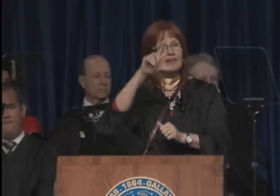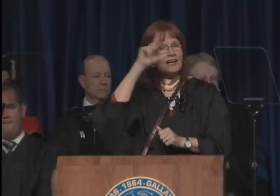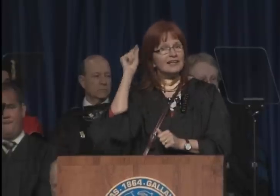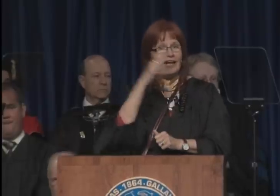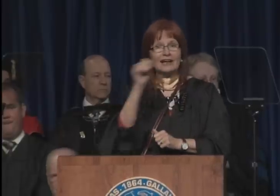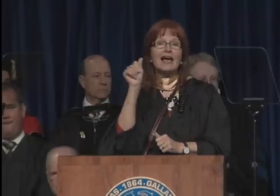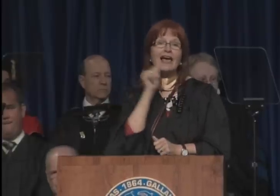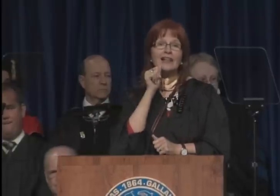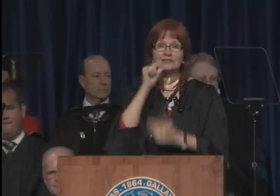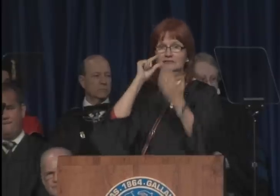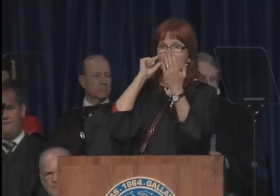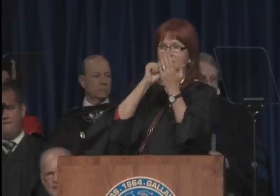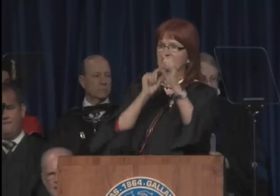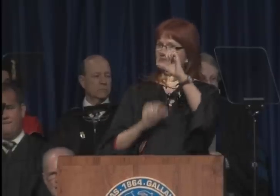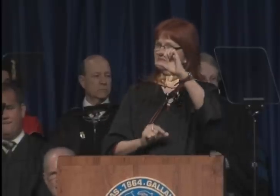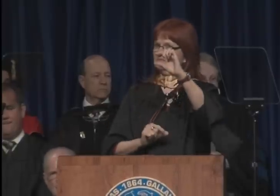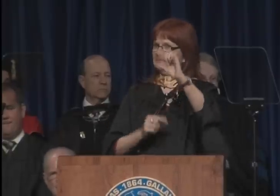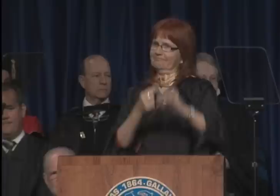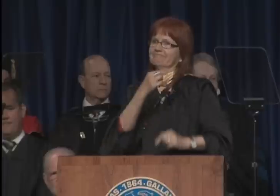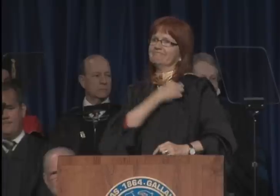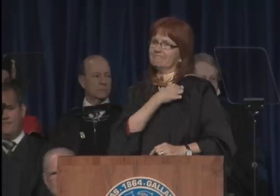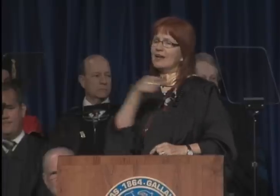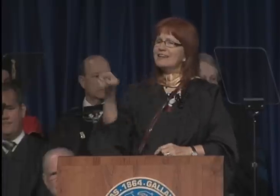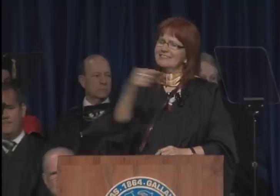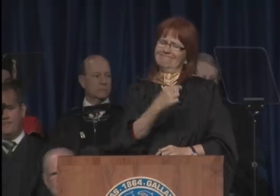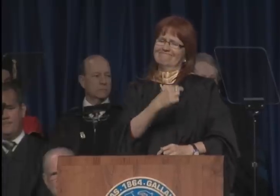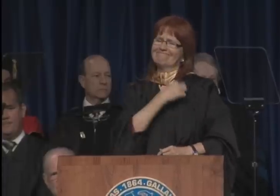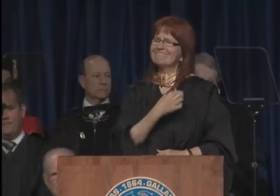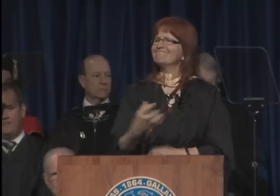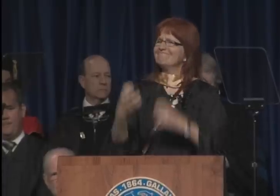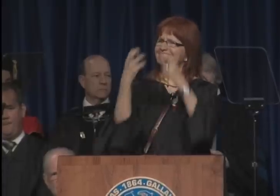the statue of Gallaudet and Alice.